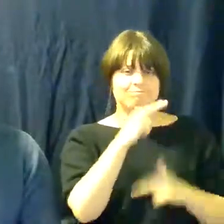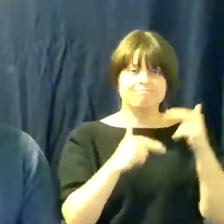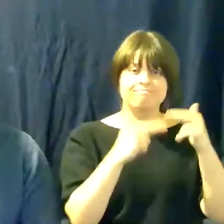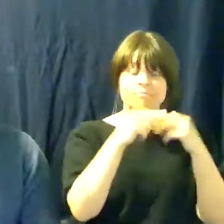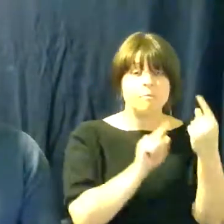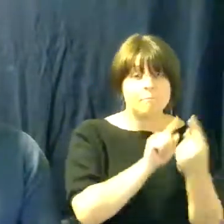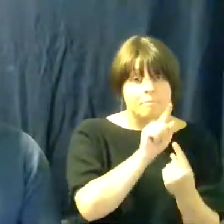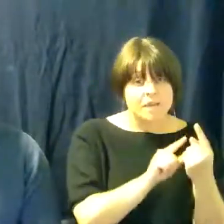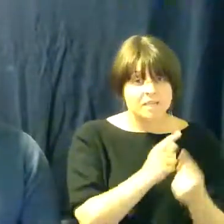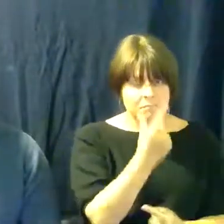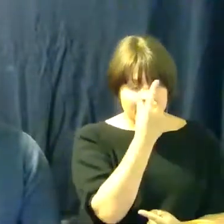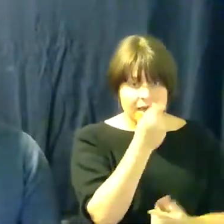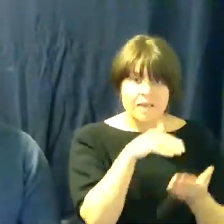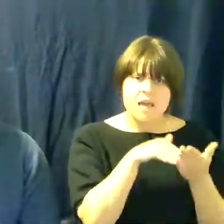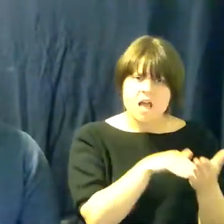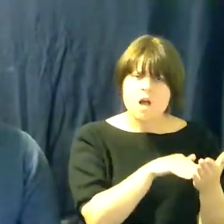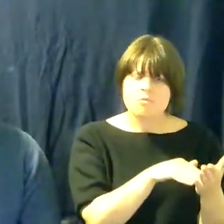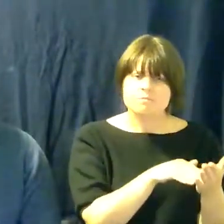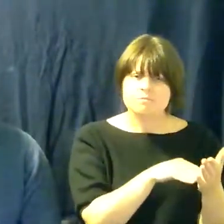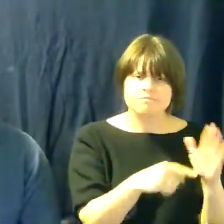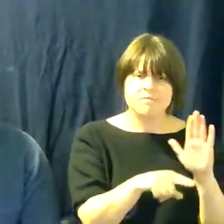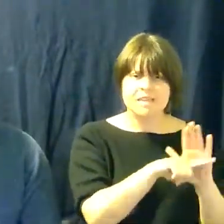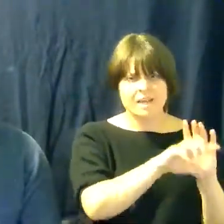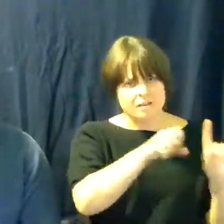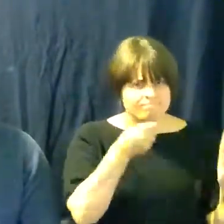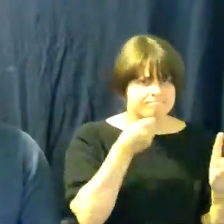social connectedness and professional